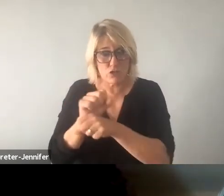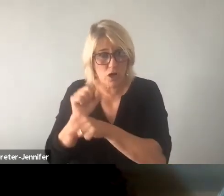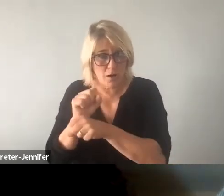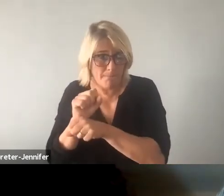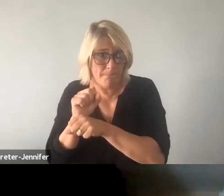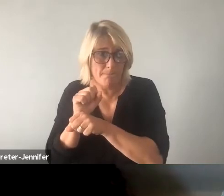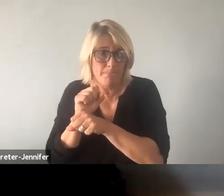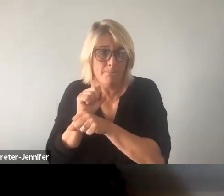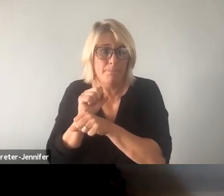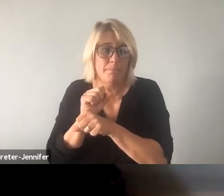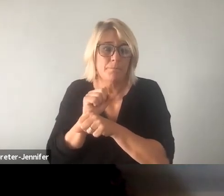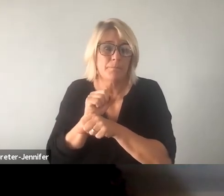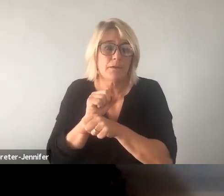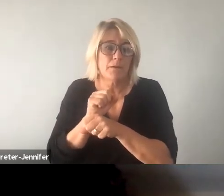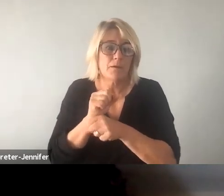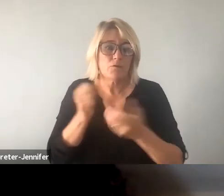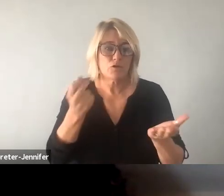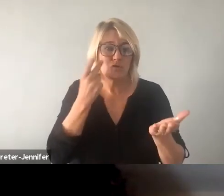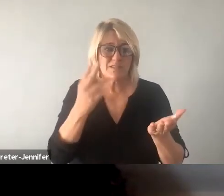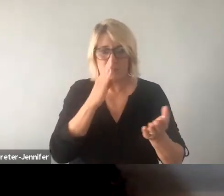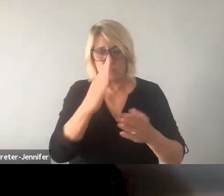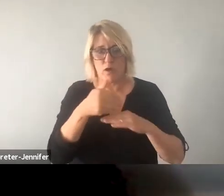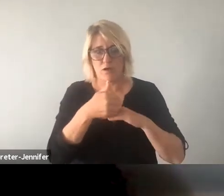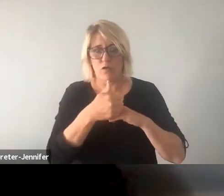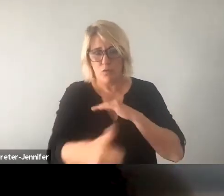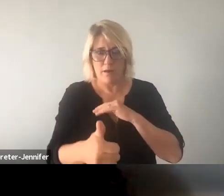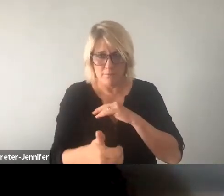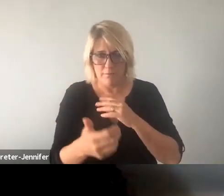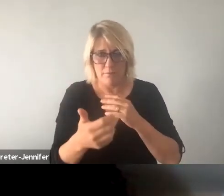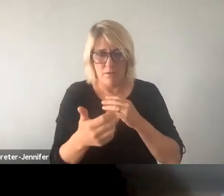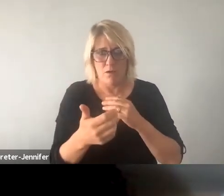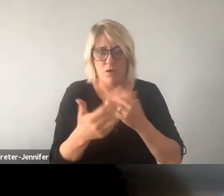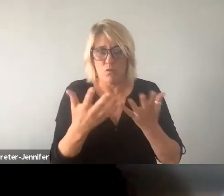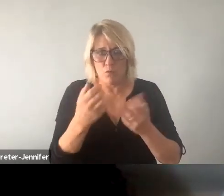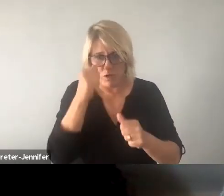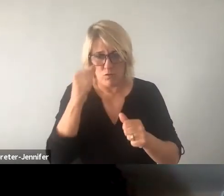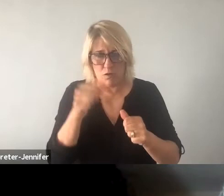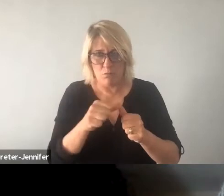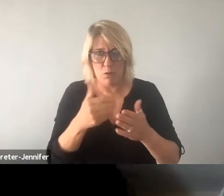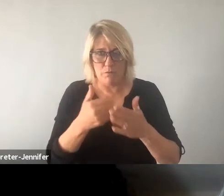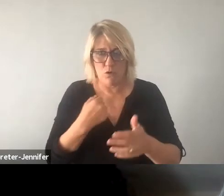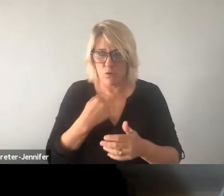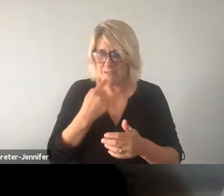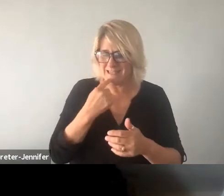It's -- you know, again, depending on the nature of the workplace and the job and, you know, again, when we look at